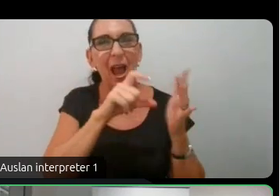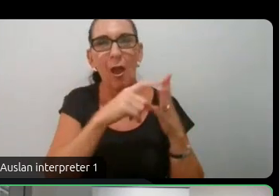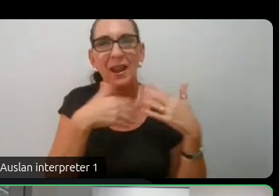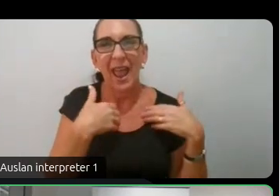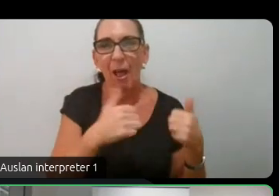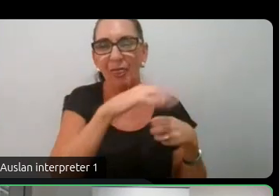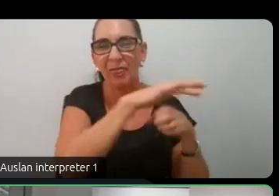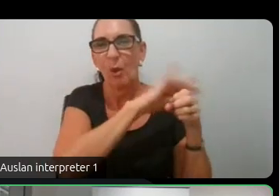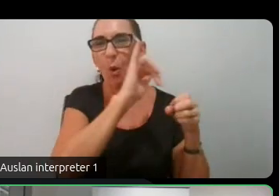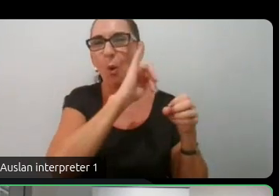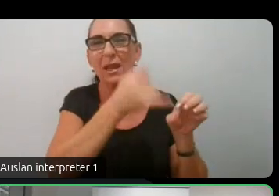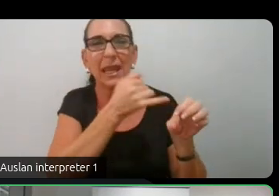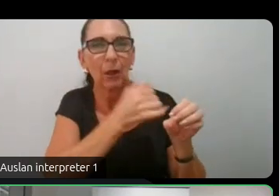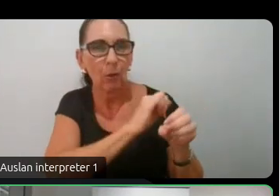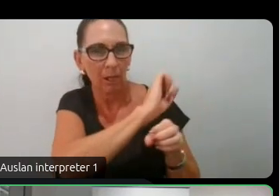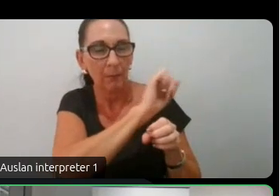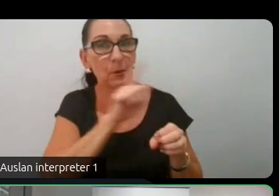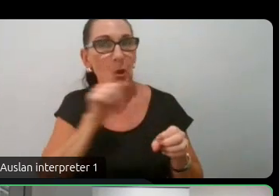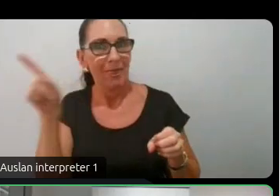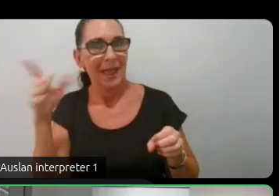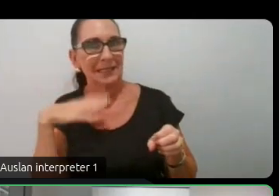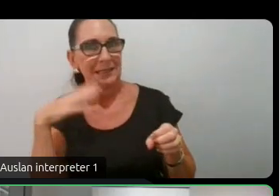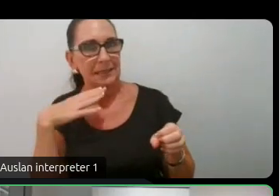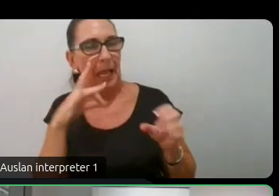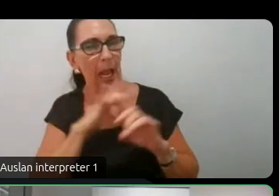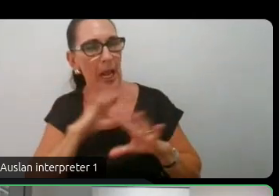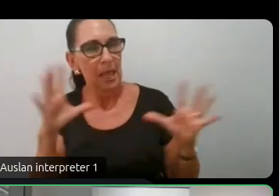So they need the very clear information so that they can make that determination that